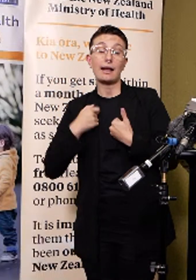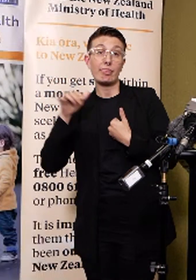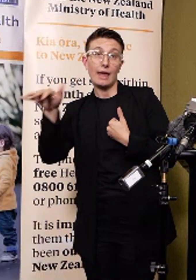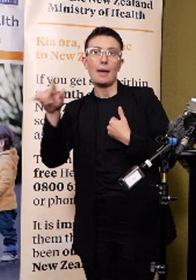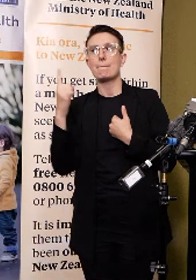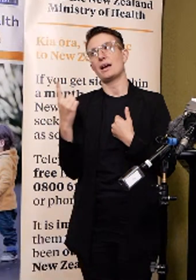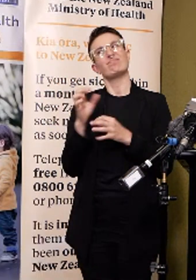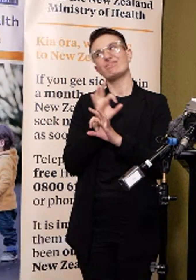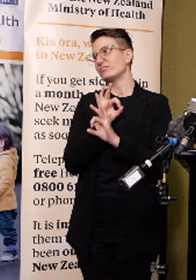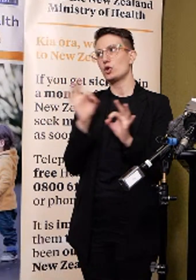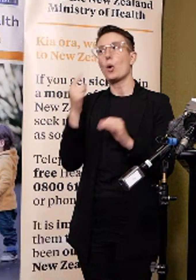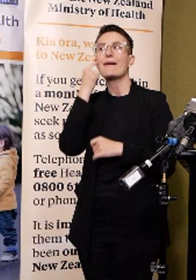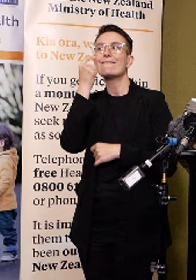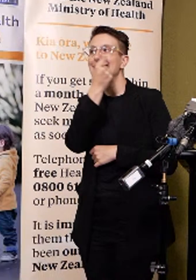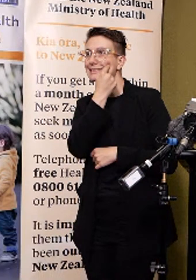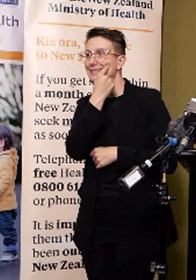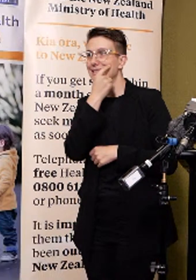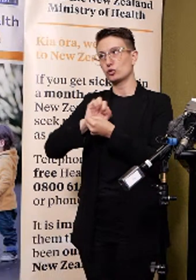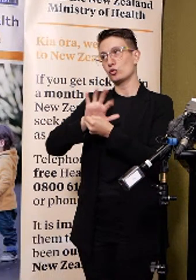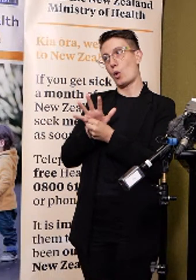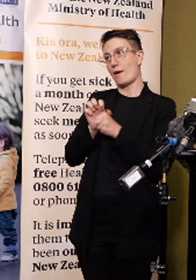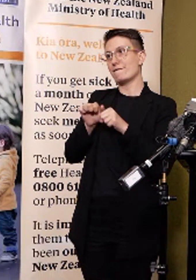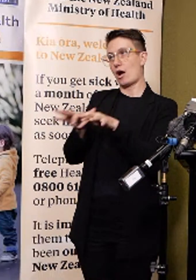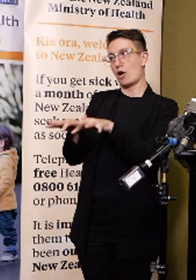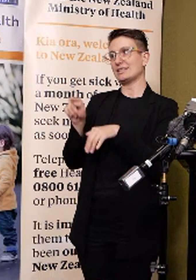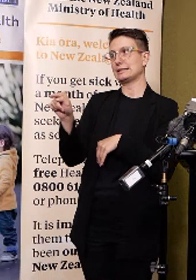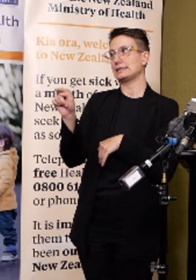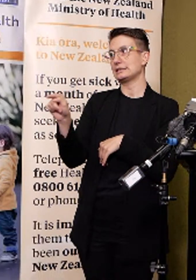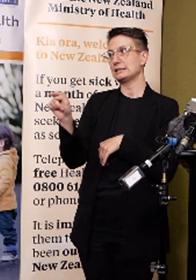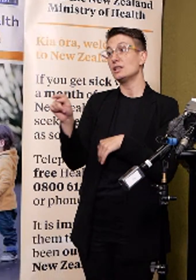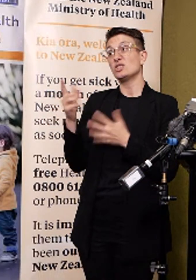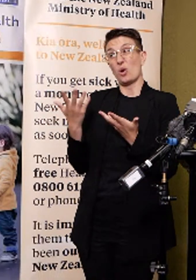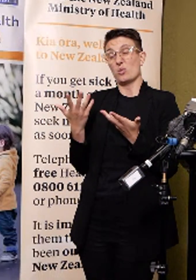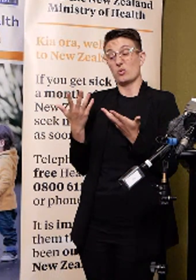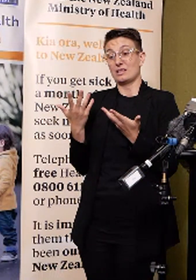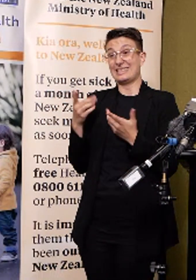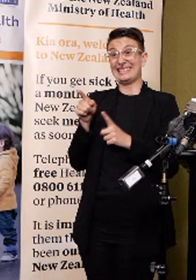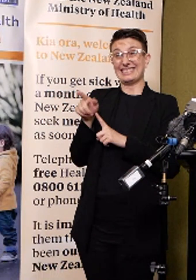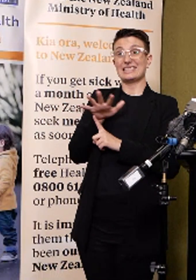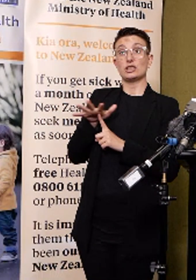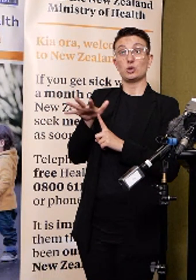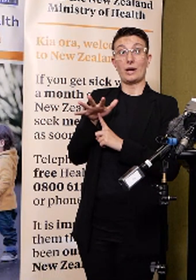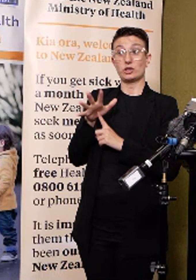And of course, as you can imagine, especially with the situation of the cruise ship that's effectively